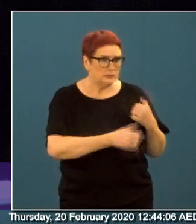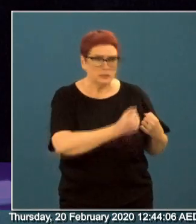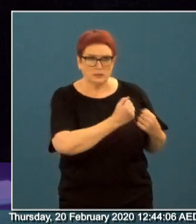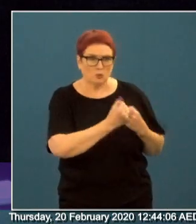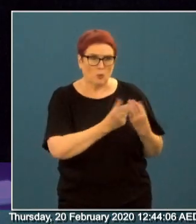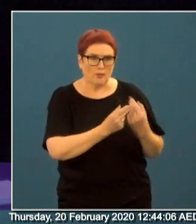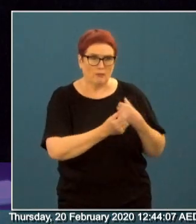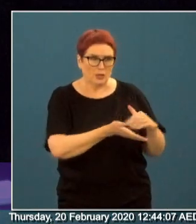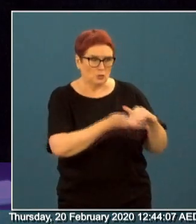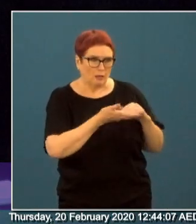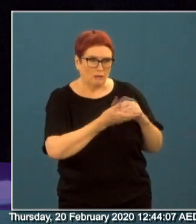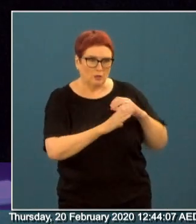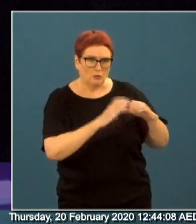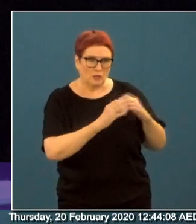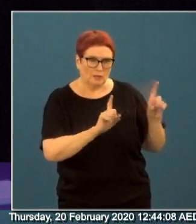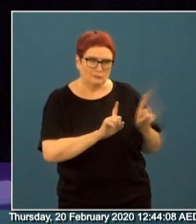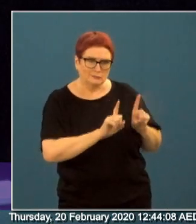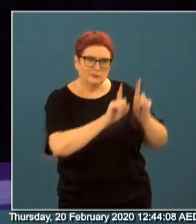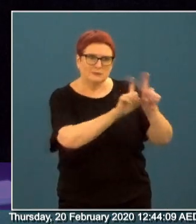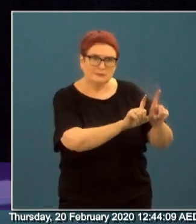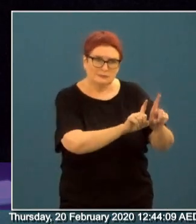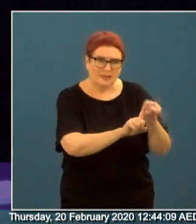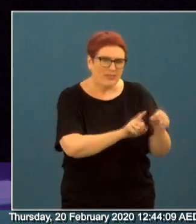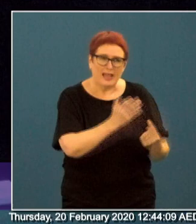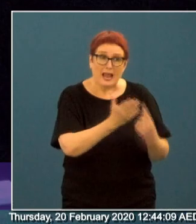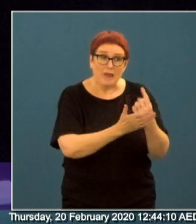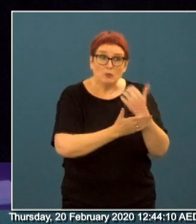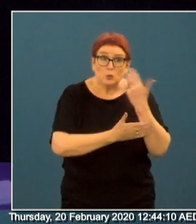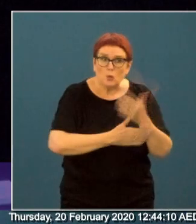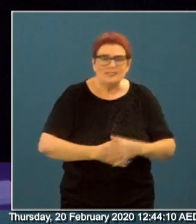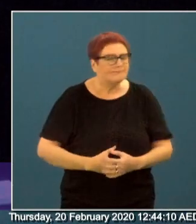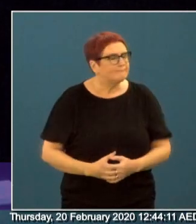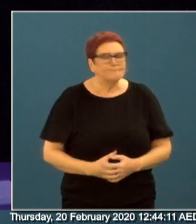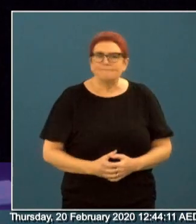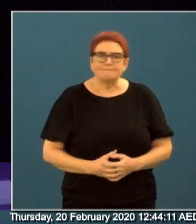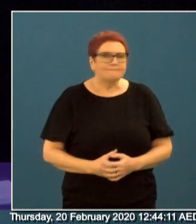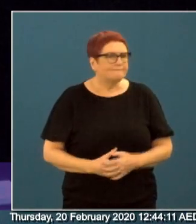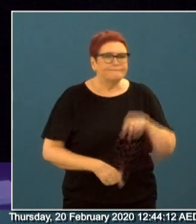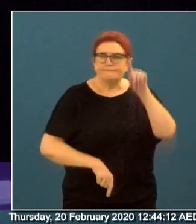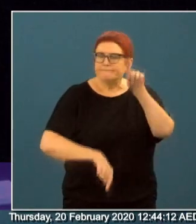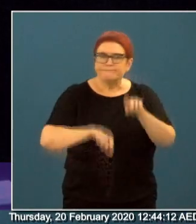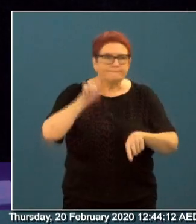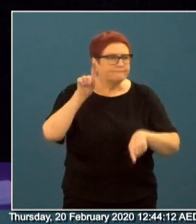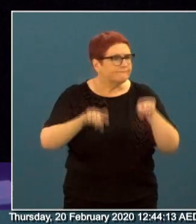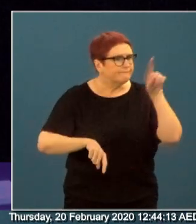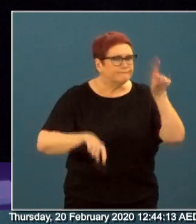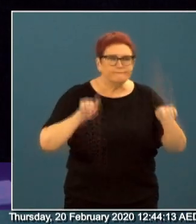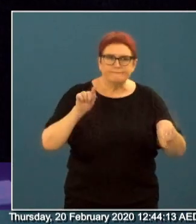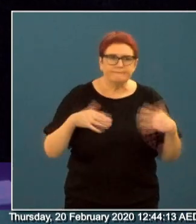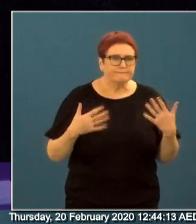And the very patchy practice, and the sort of ball — you know, throwing the ball in the air as to who pays and —